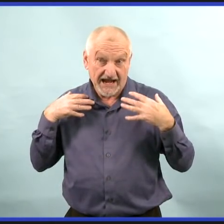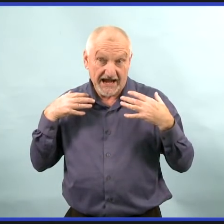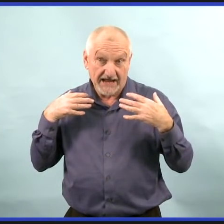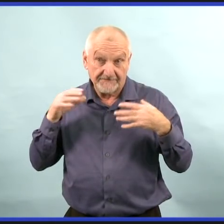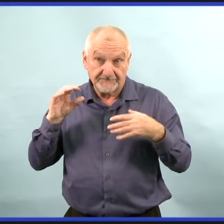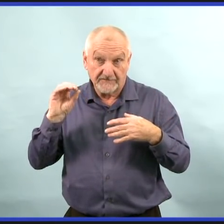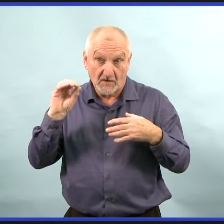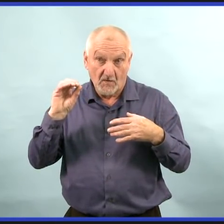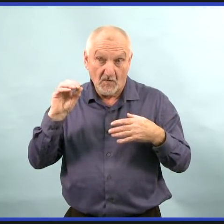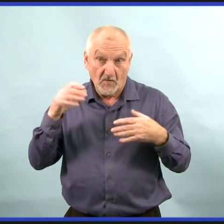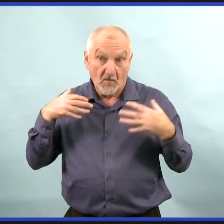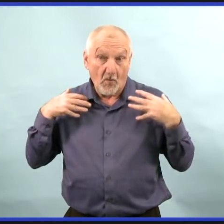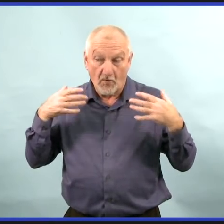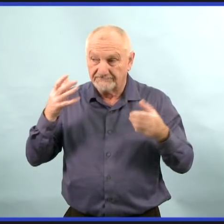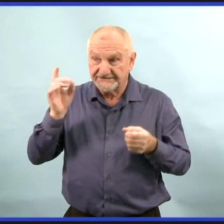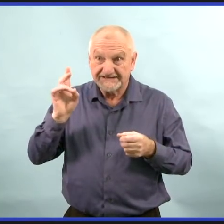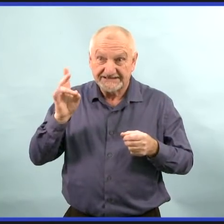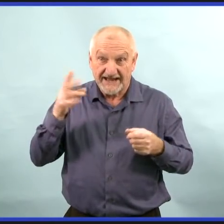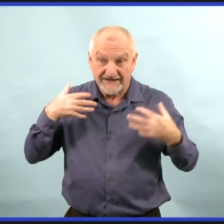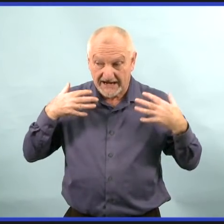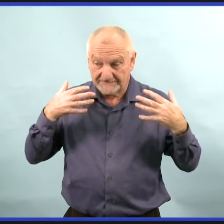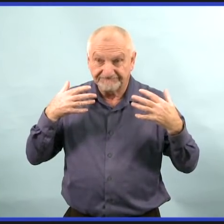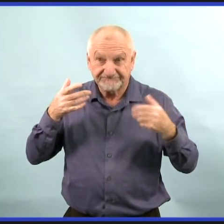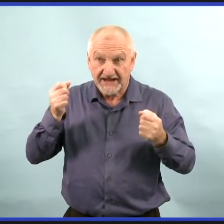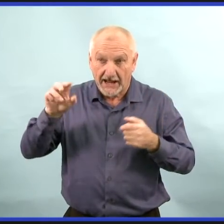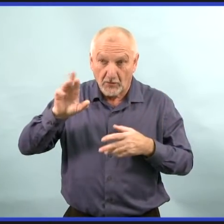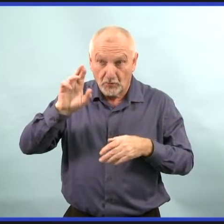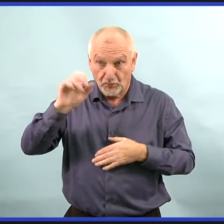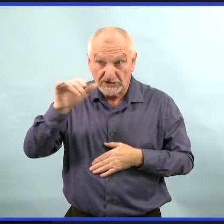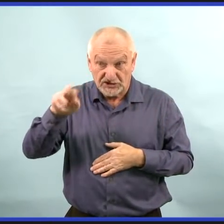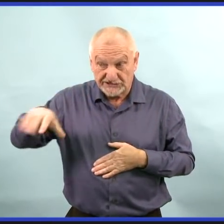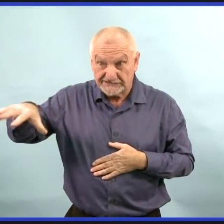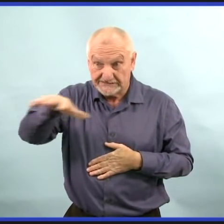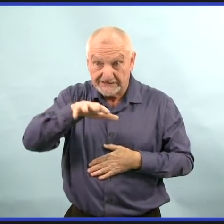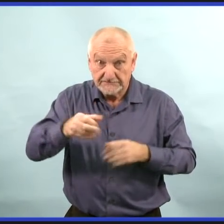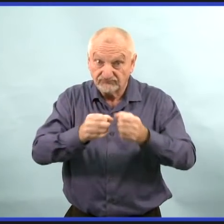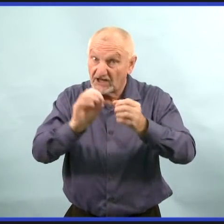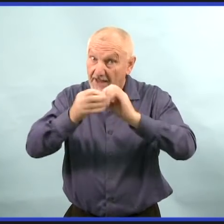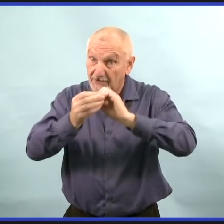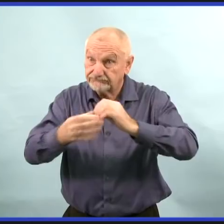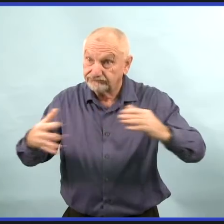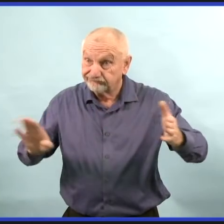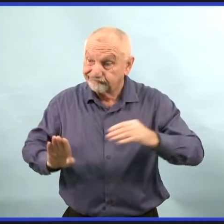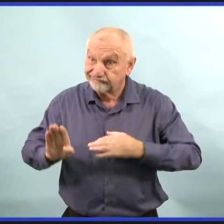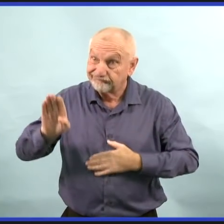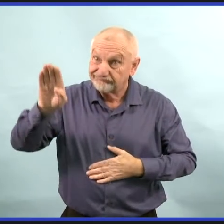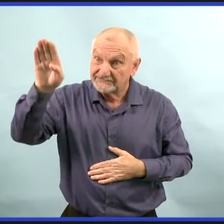it's quite large i know there was an outbreak on sandy bay but the number of active cases seems to